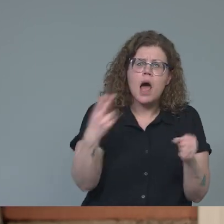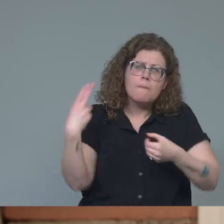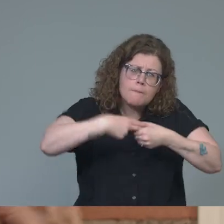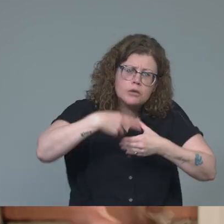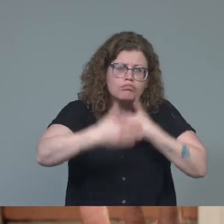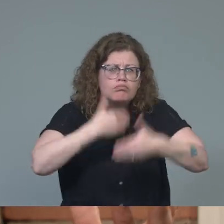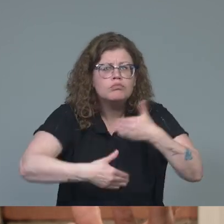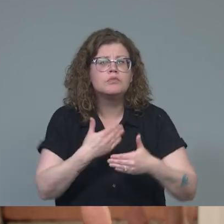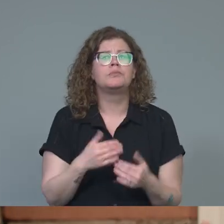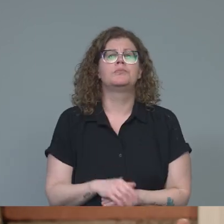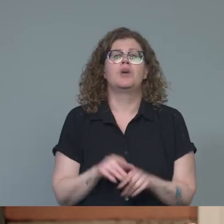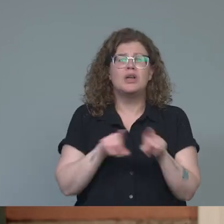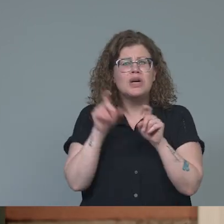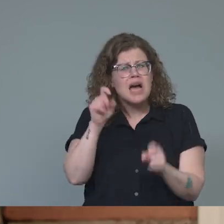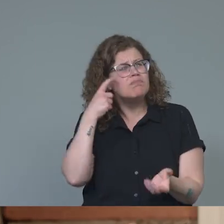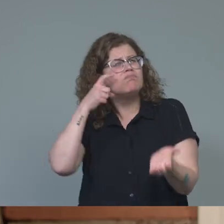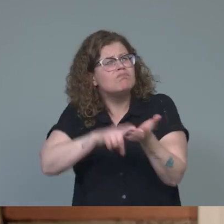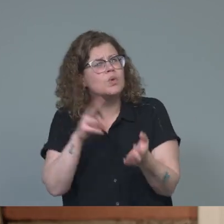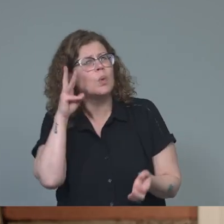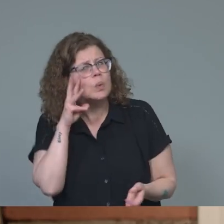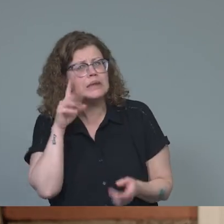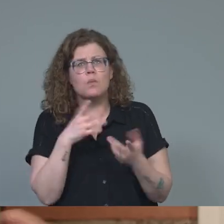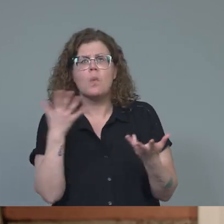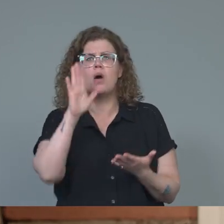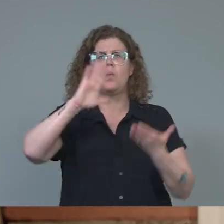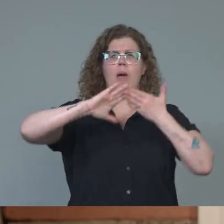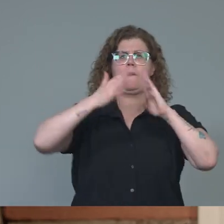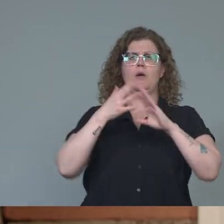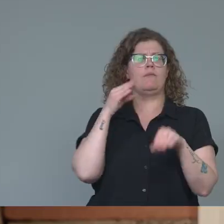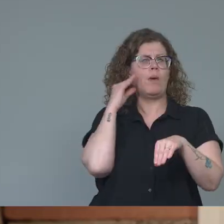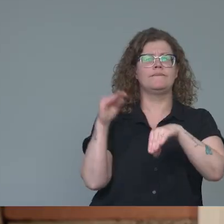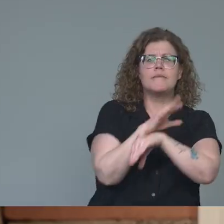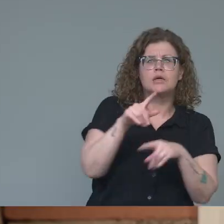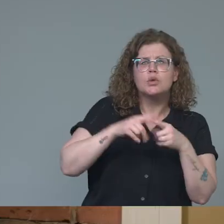So allowing the opportunity for artists to learn from you, to participate in that process,